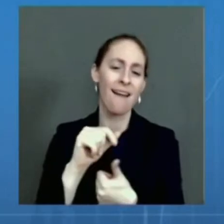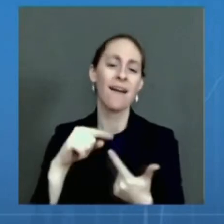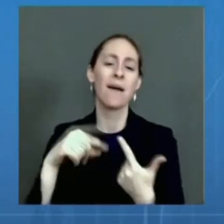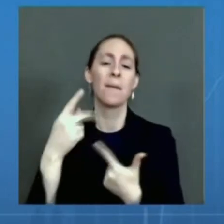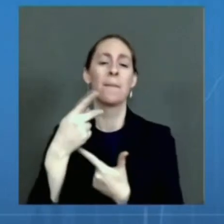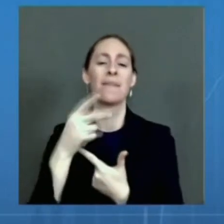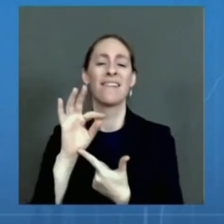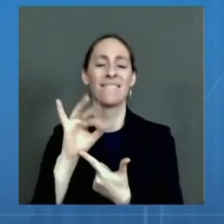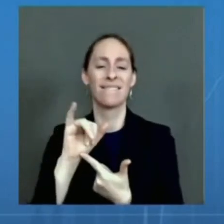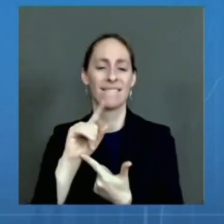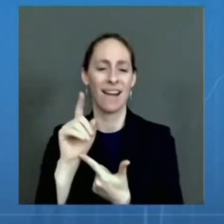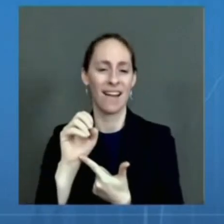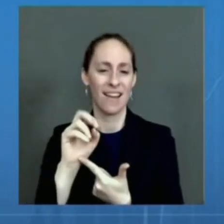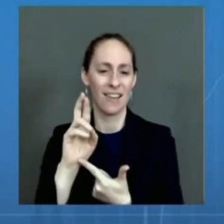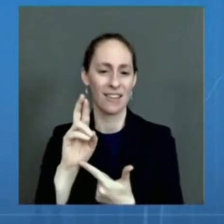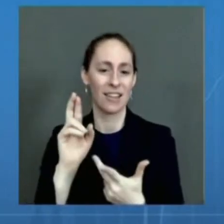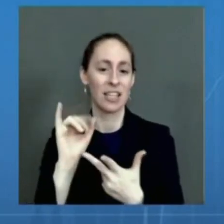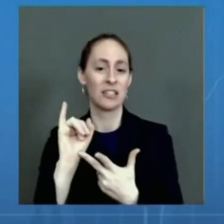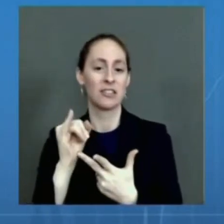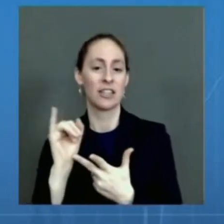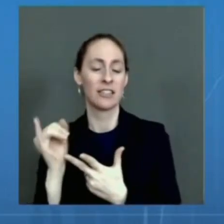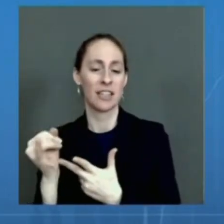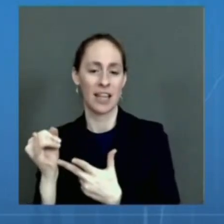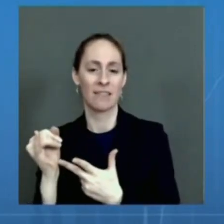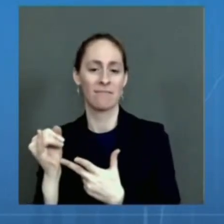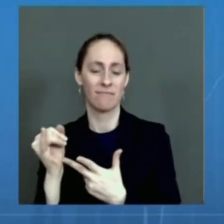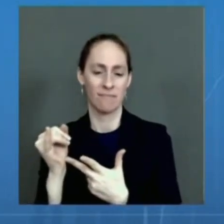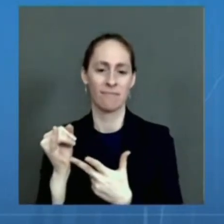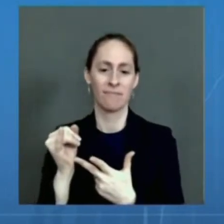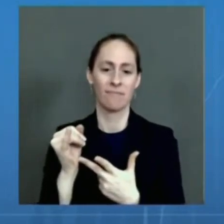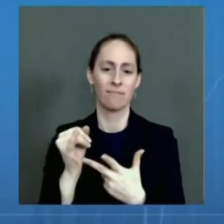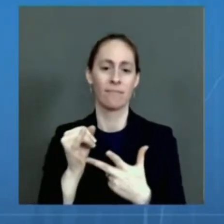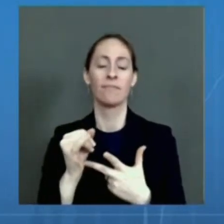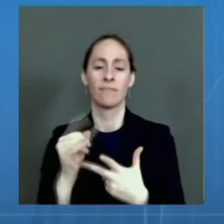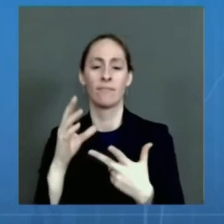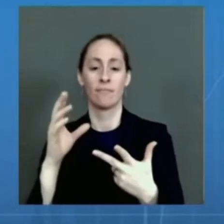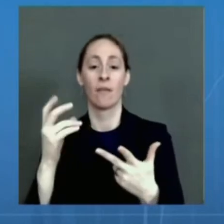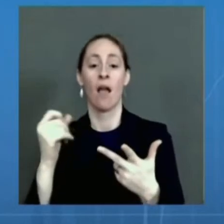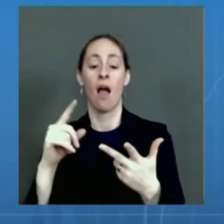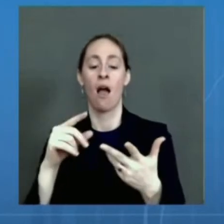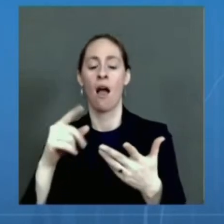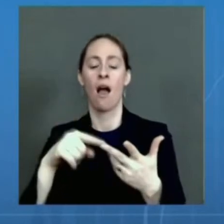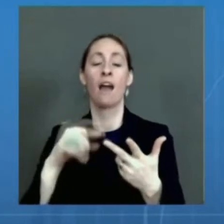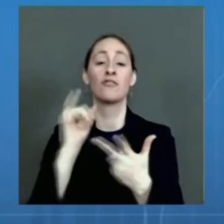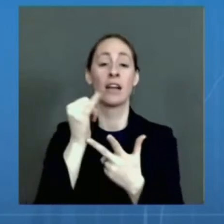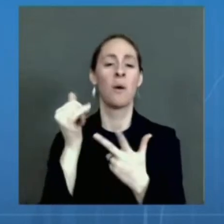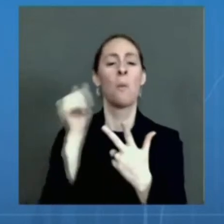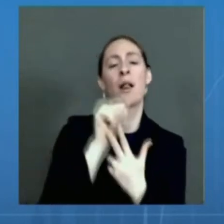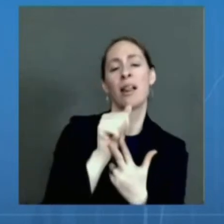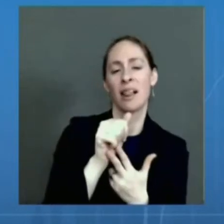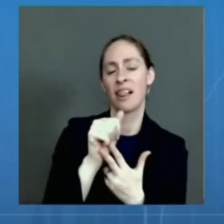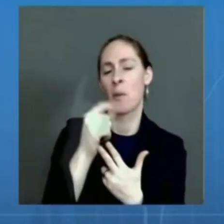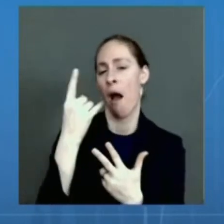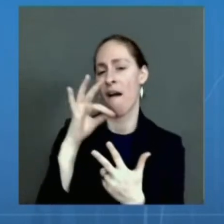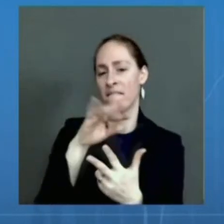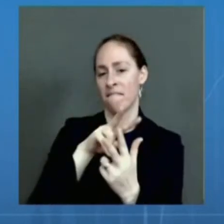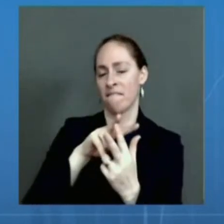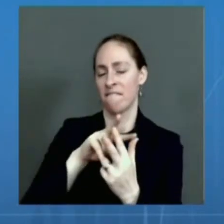THEN THE AD 26 J & J FOLLOWED BY AN MRNA BOOST.